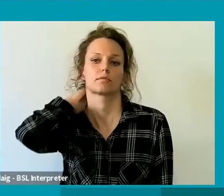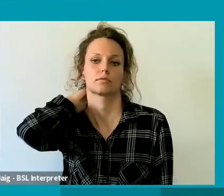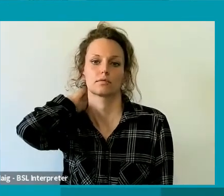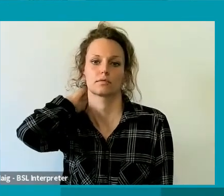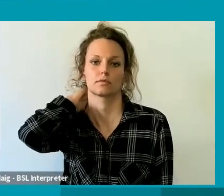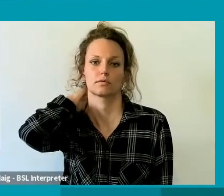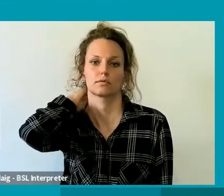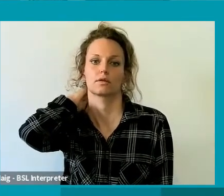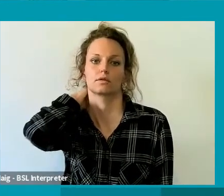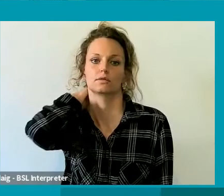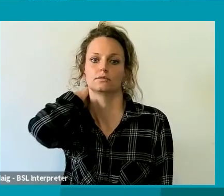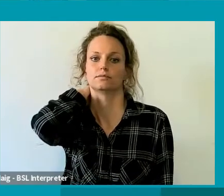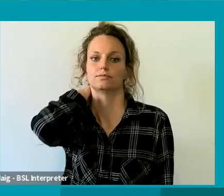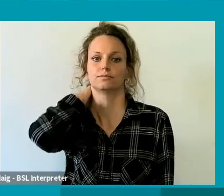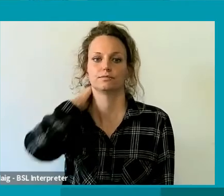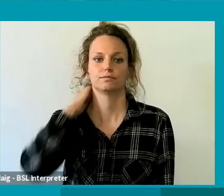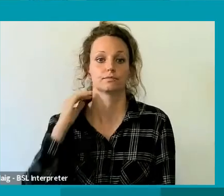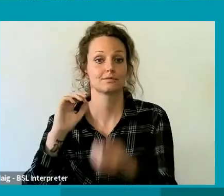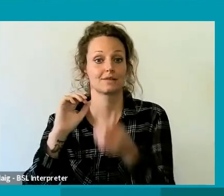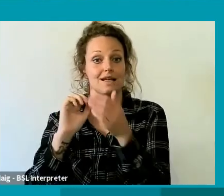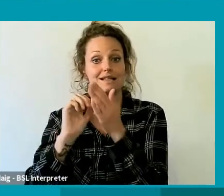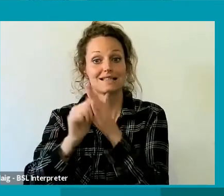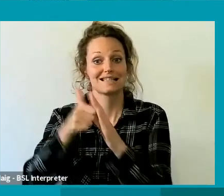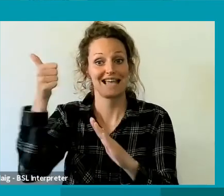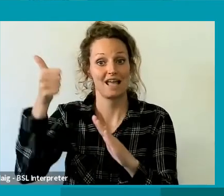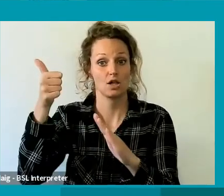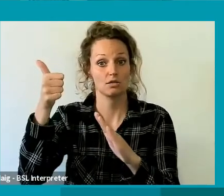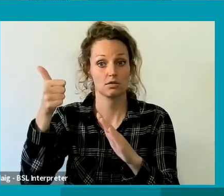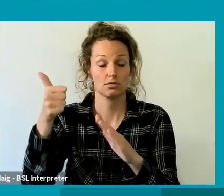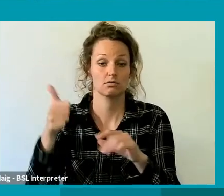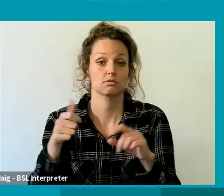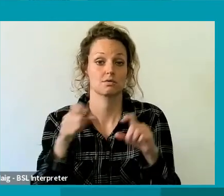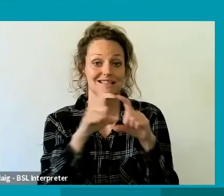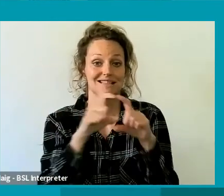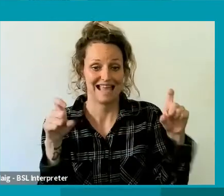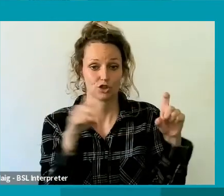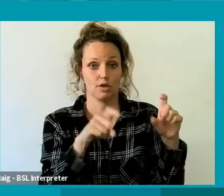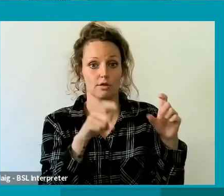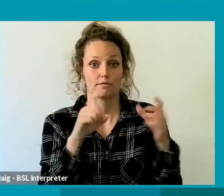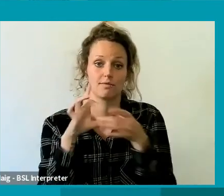a skill section on LinkedIn? To be all star, you kind of need at